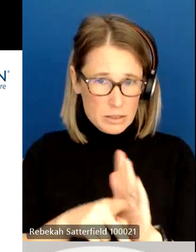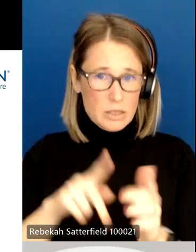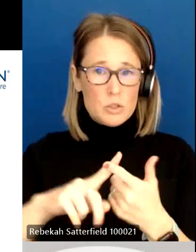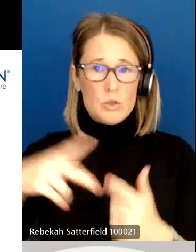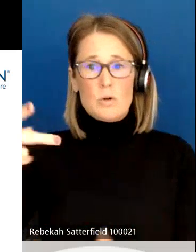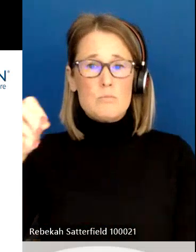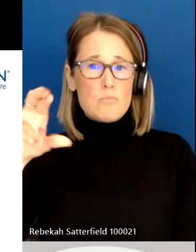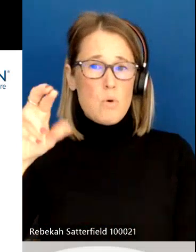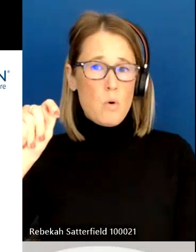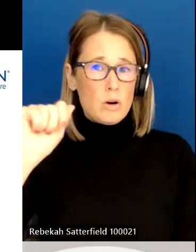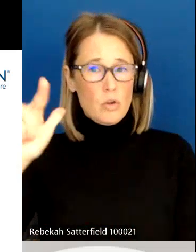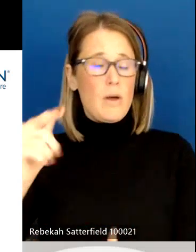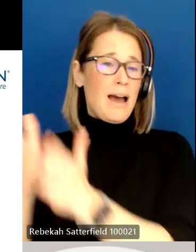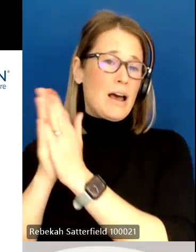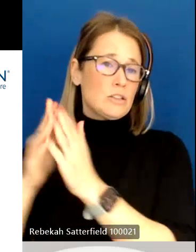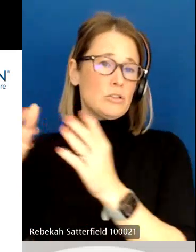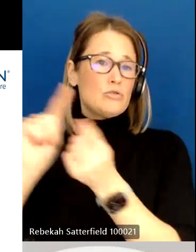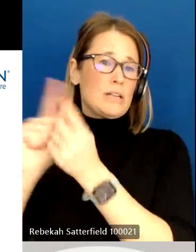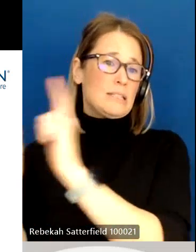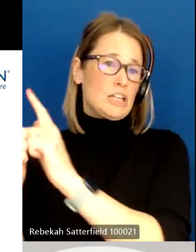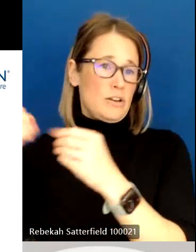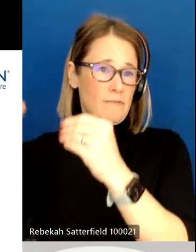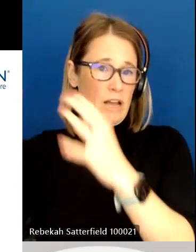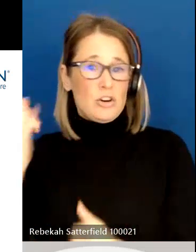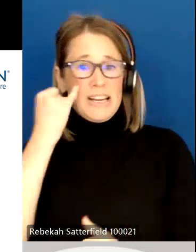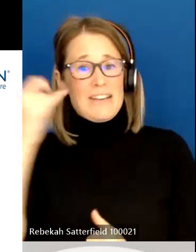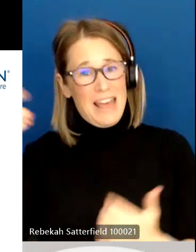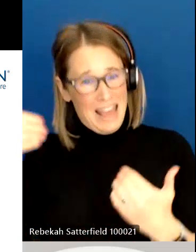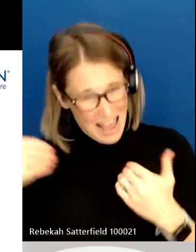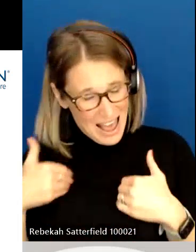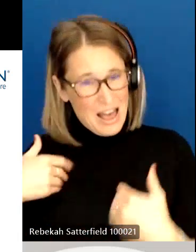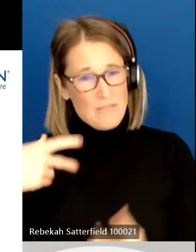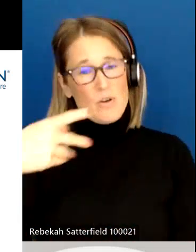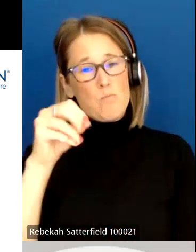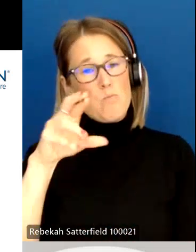vendor if they can create a portal where a repository where all of your translations